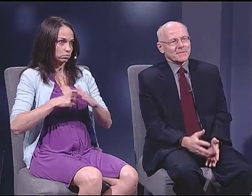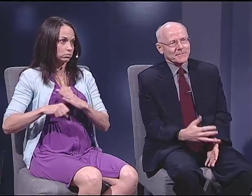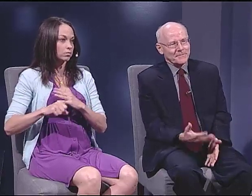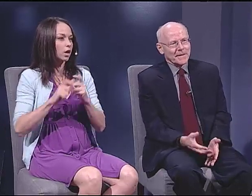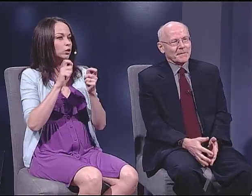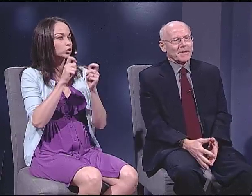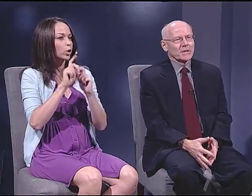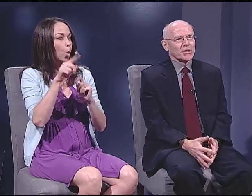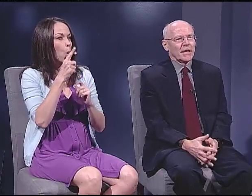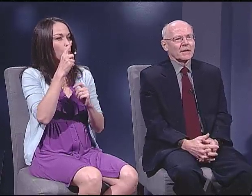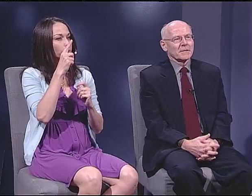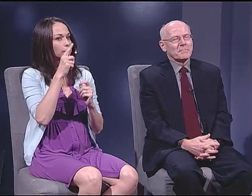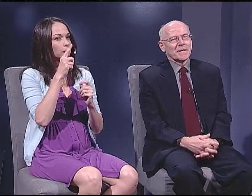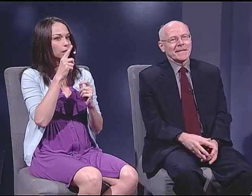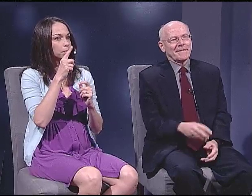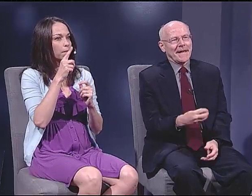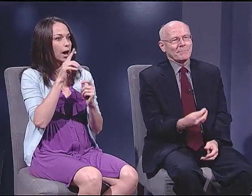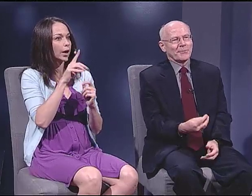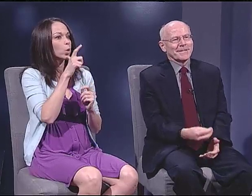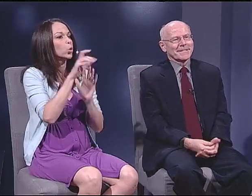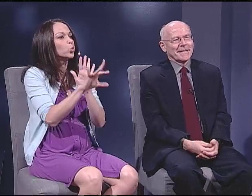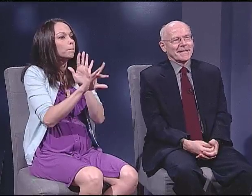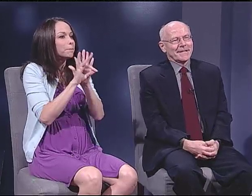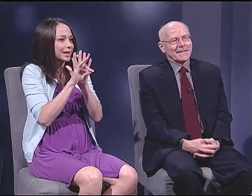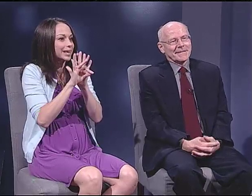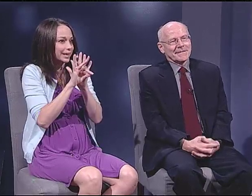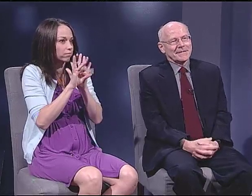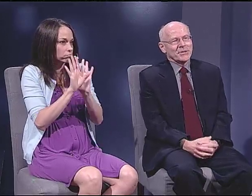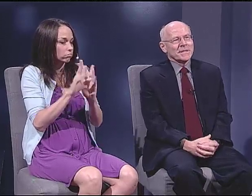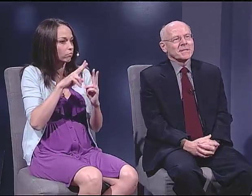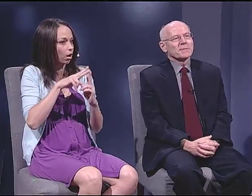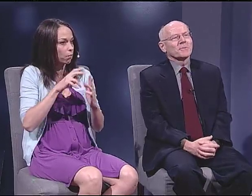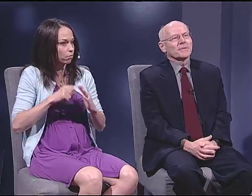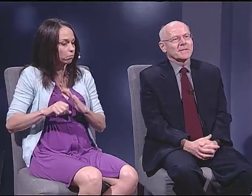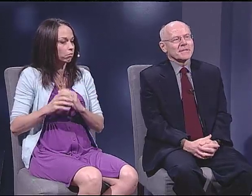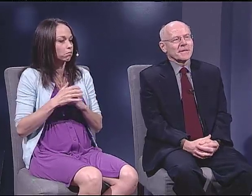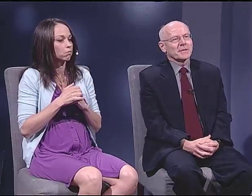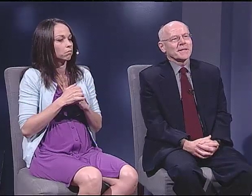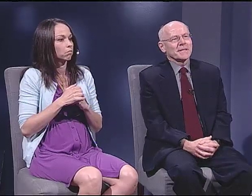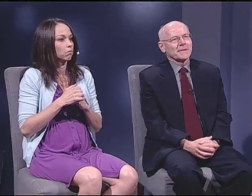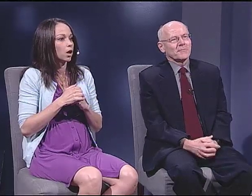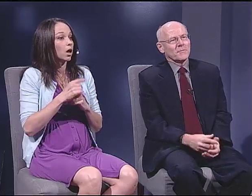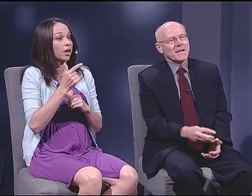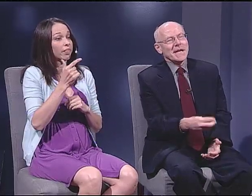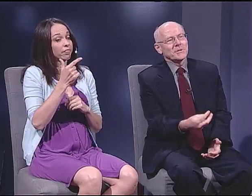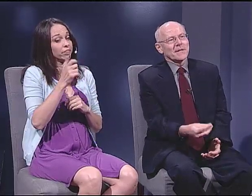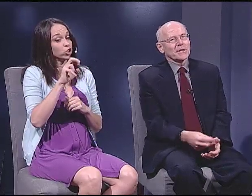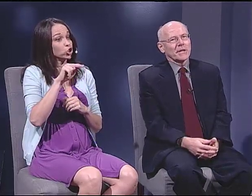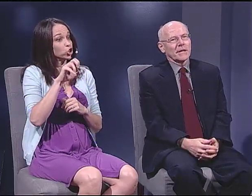to make a child, but at that point, the genes will decide a great deal of the nature of that child.